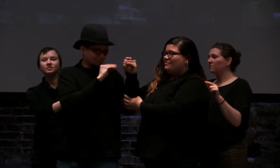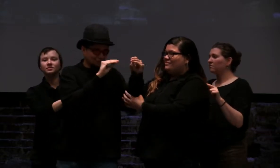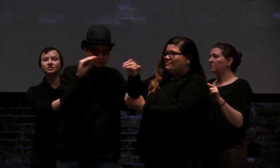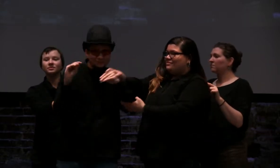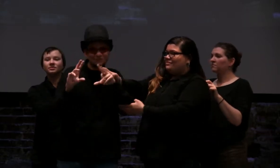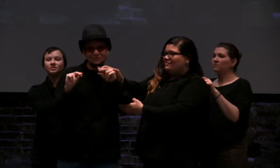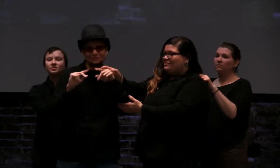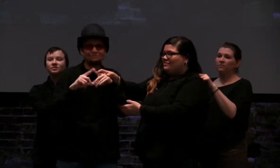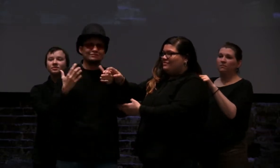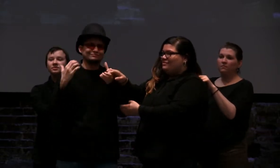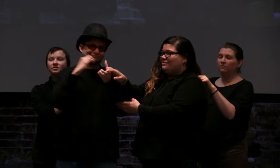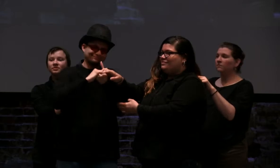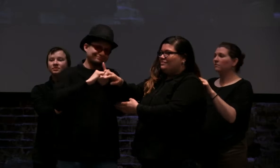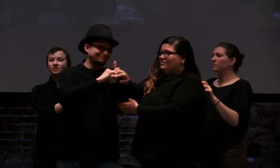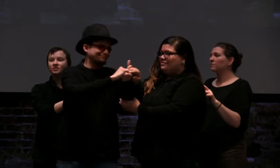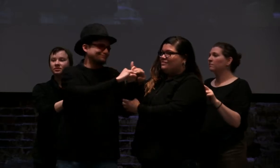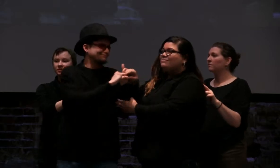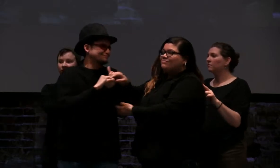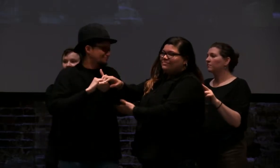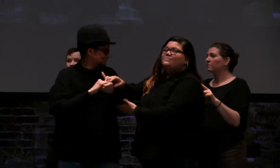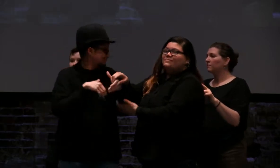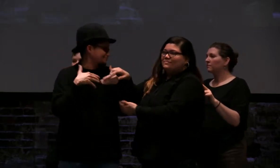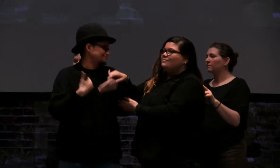we're learning so much and we're partnering